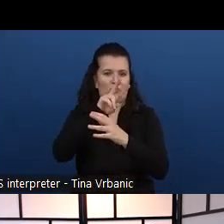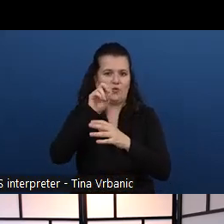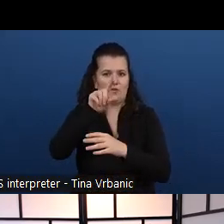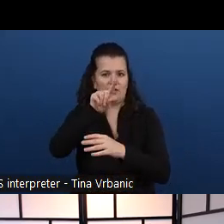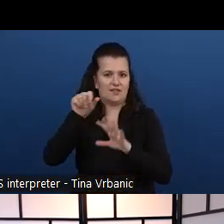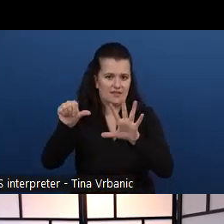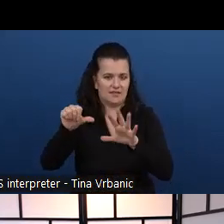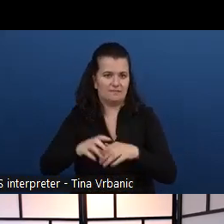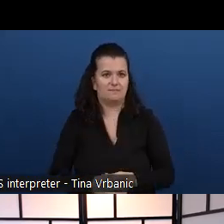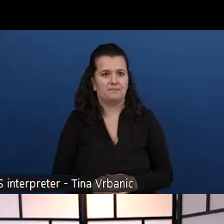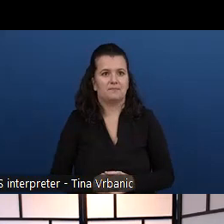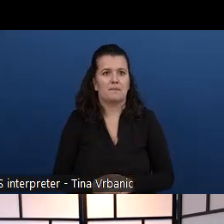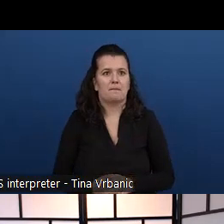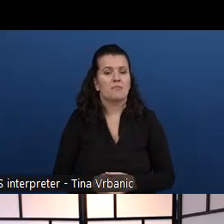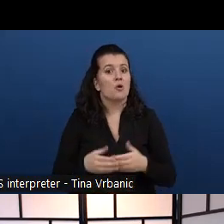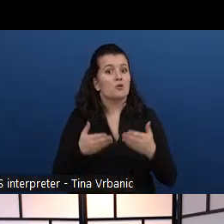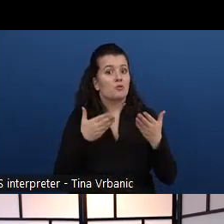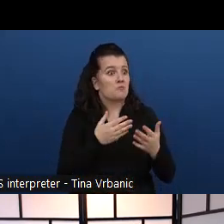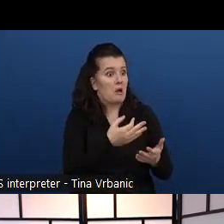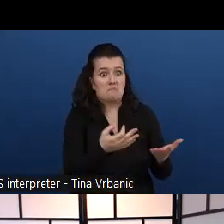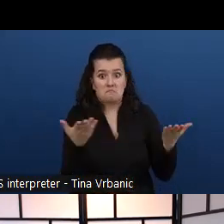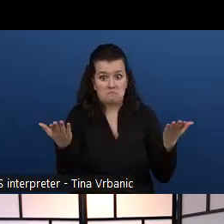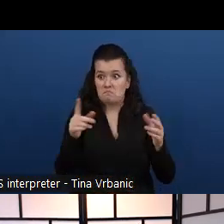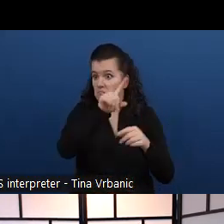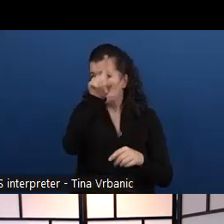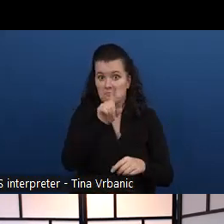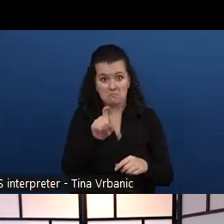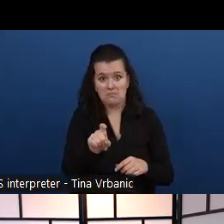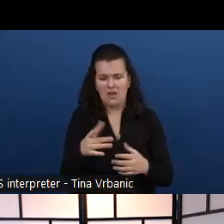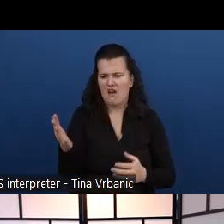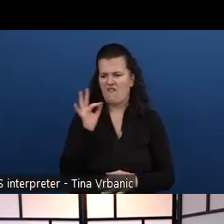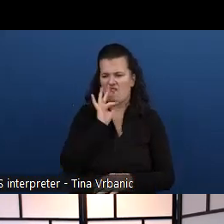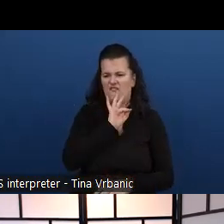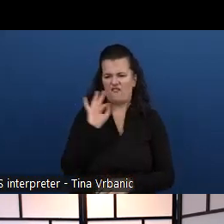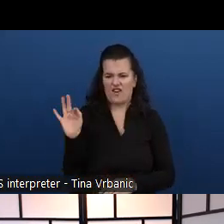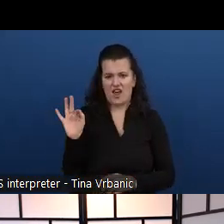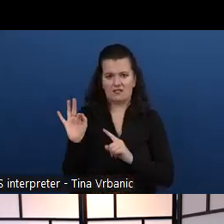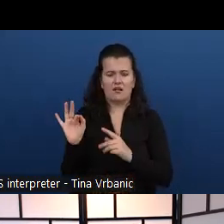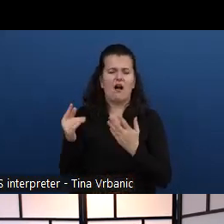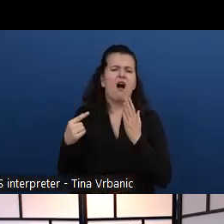How can a country like France that is legally and technically advanced compared to other